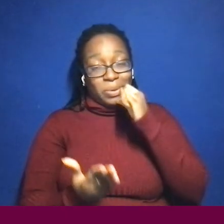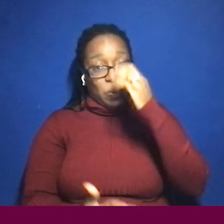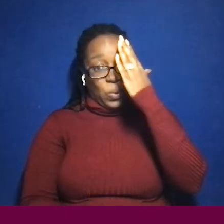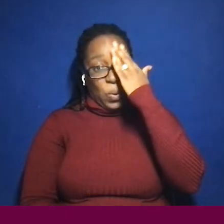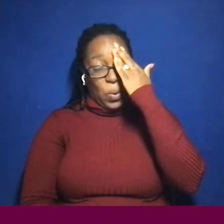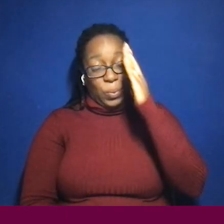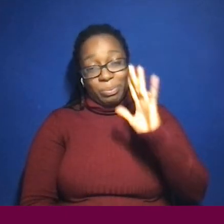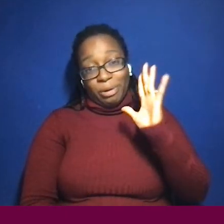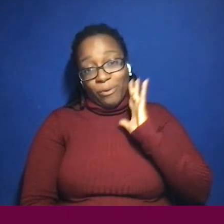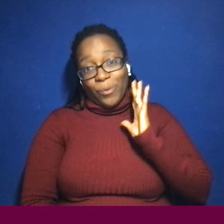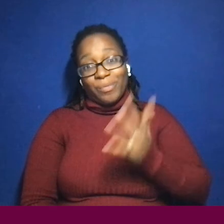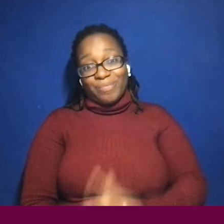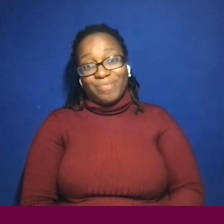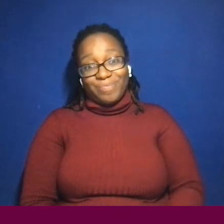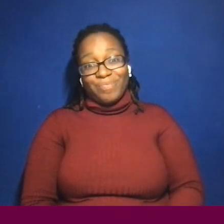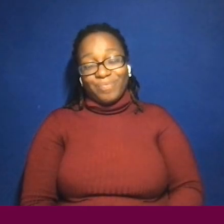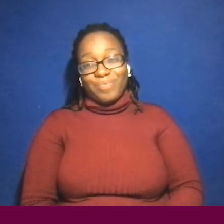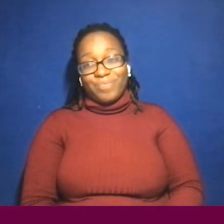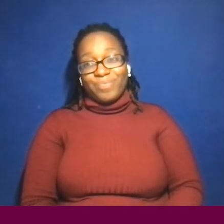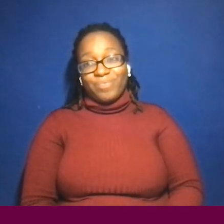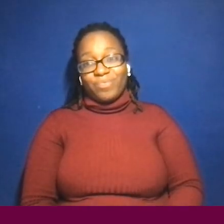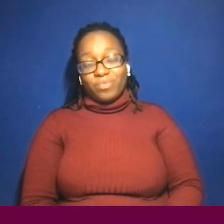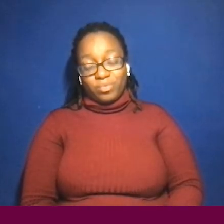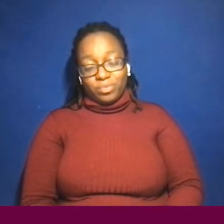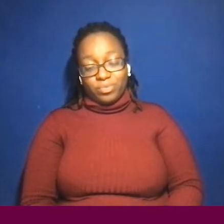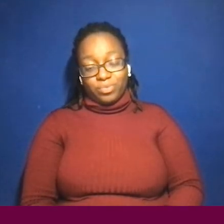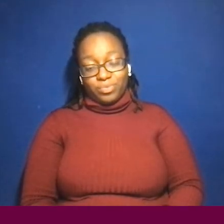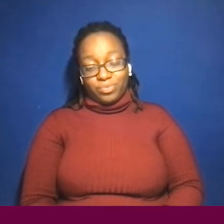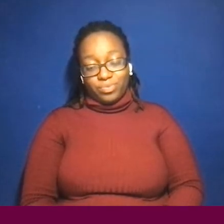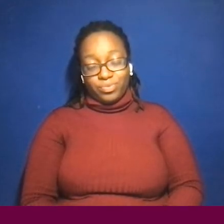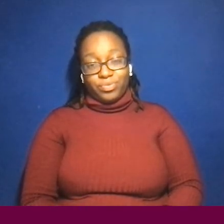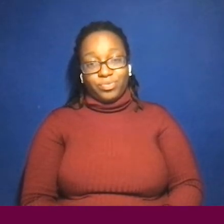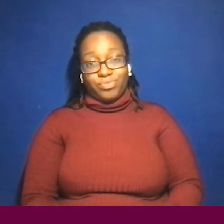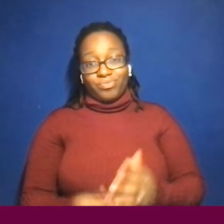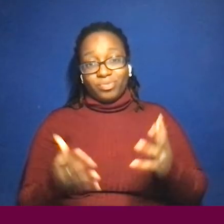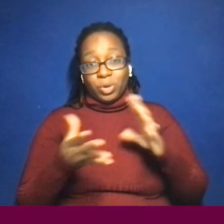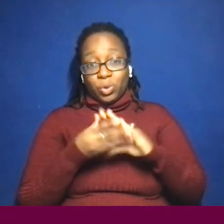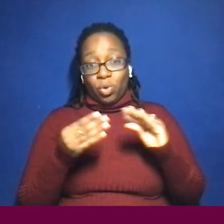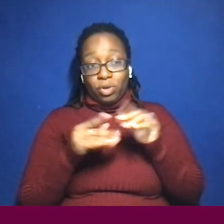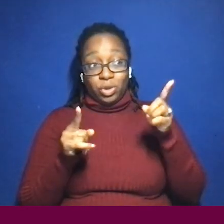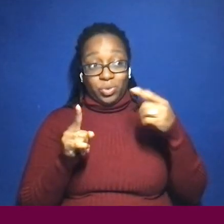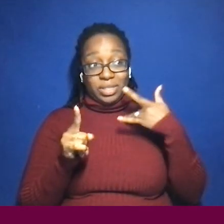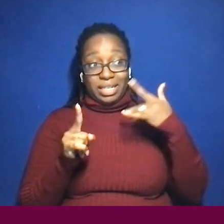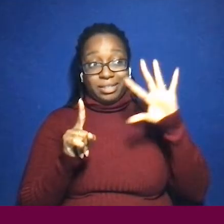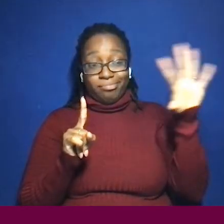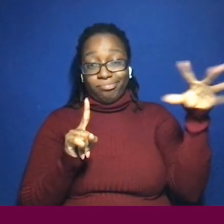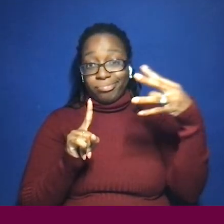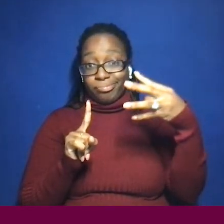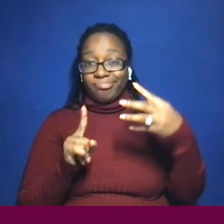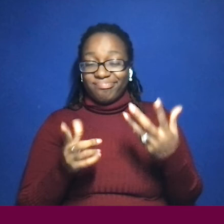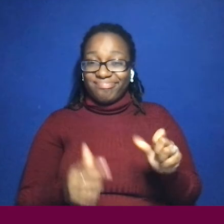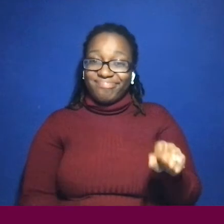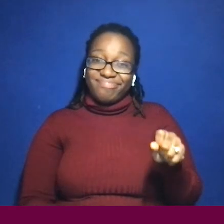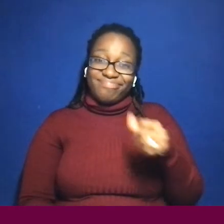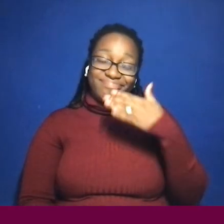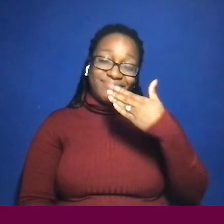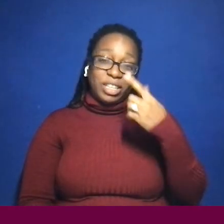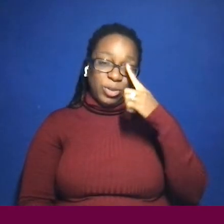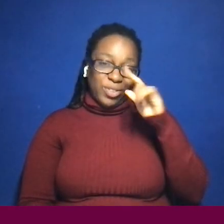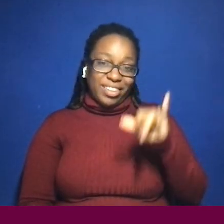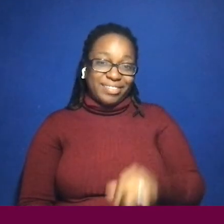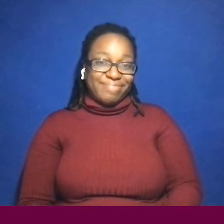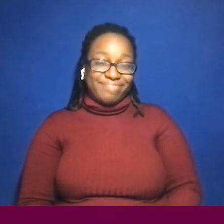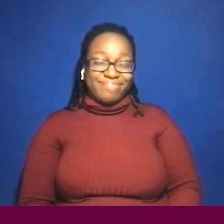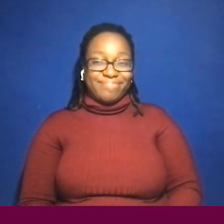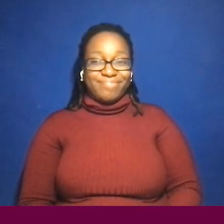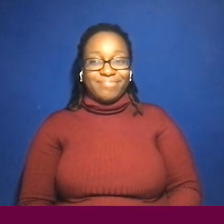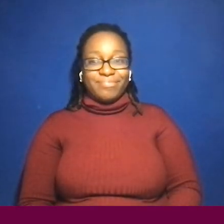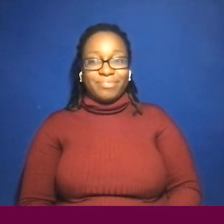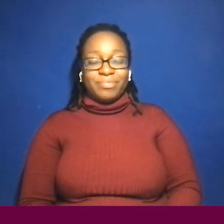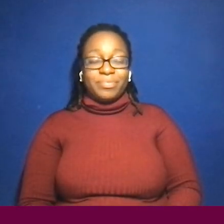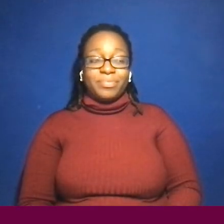some of the things that you bring to light. So yeah, thank you for that. And like you said,